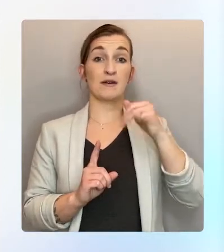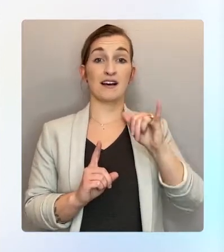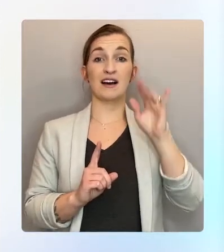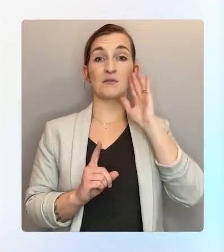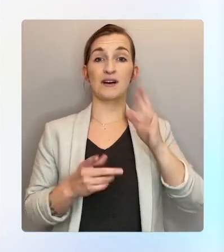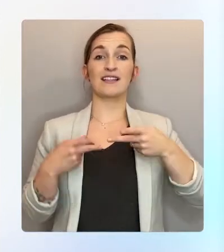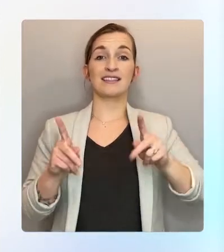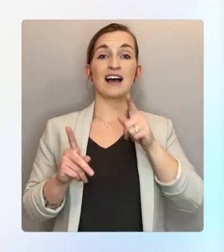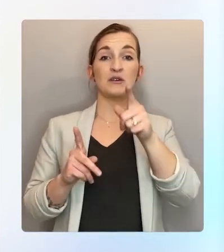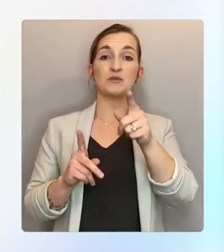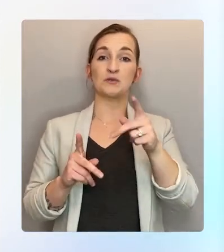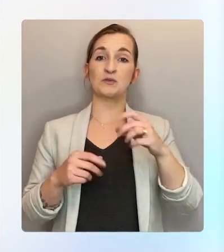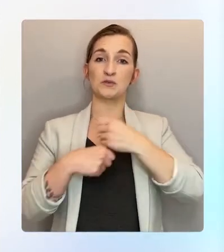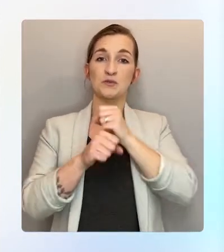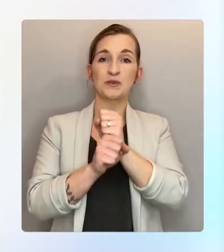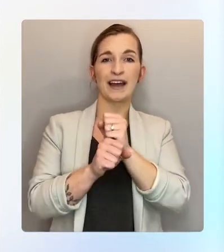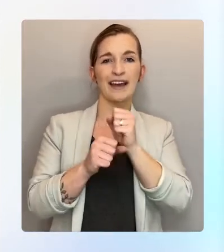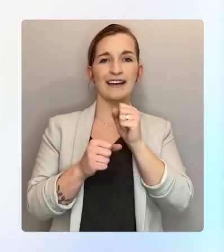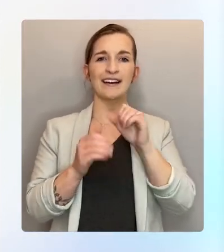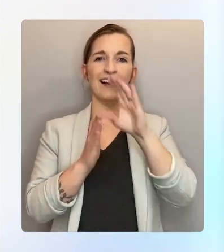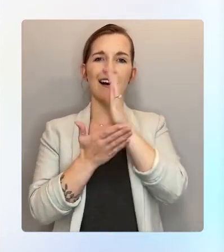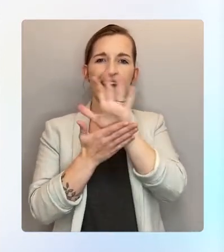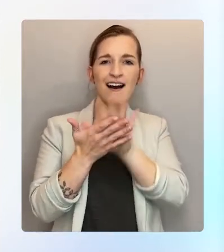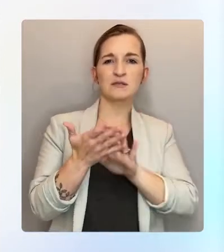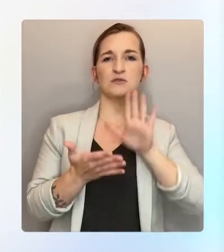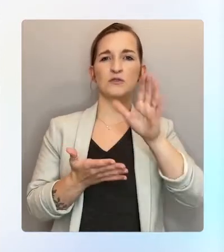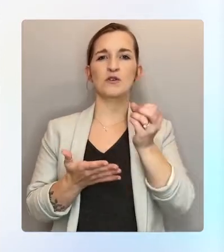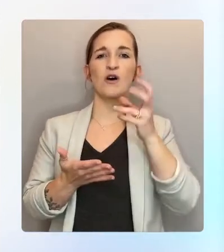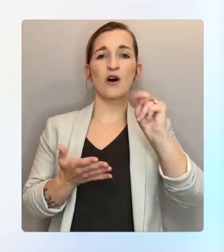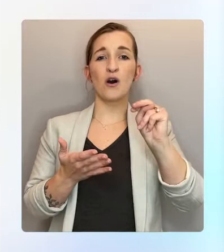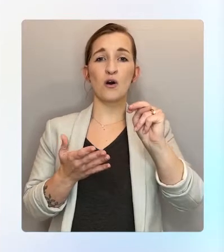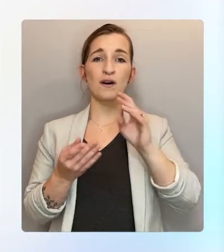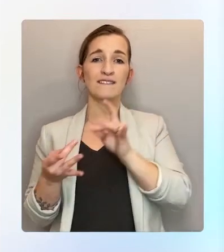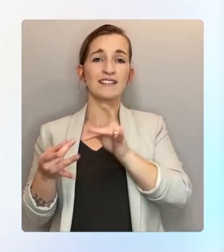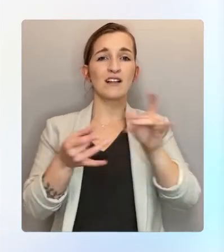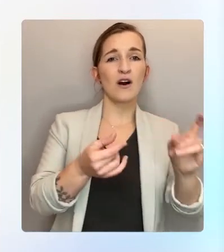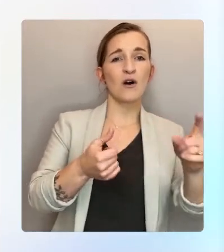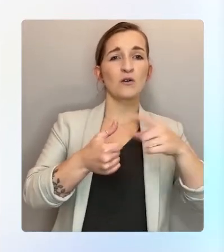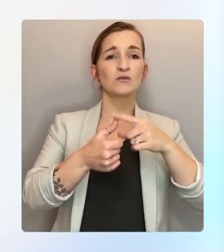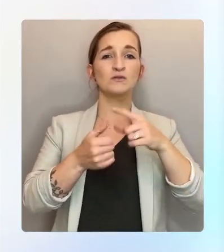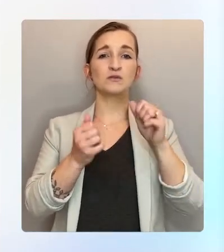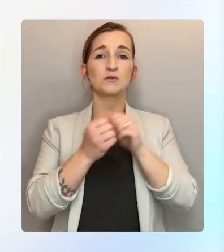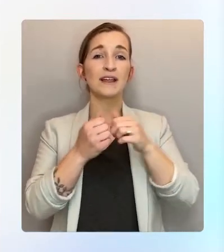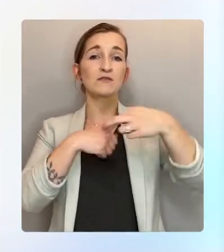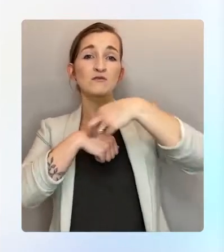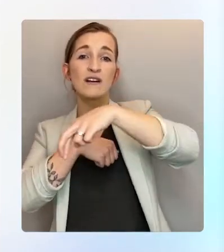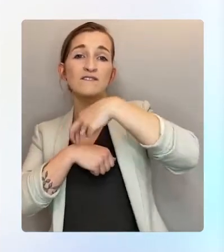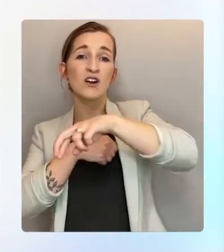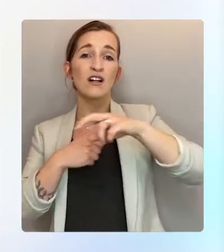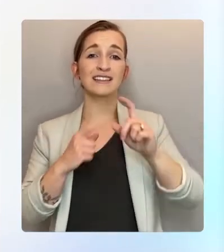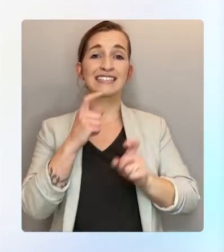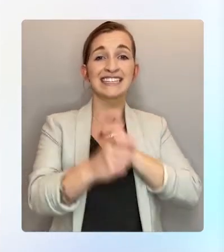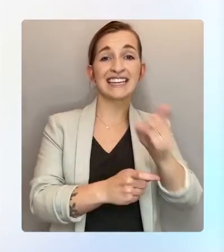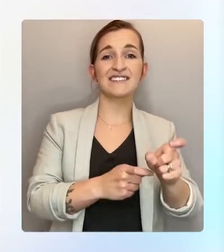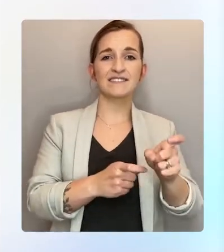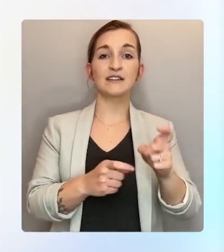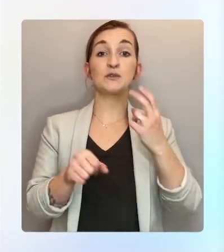in-app promotions, referrals, and gifting using free time in app as an incentive.